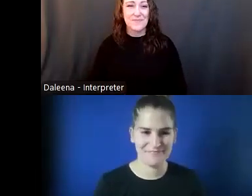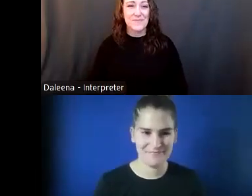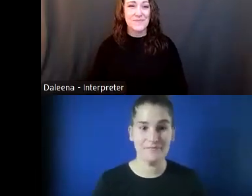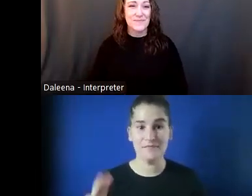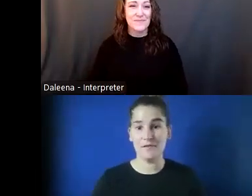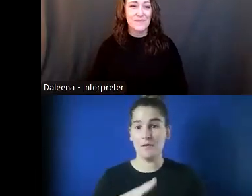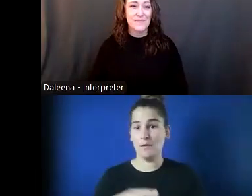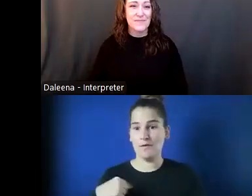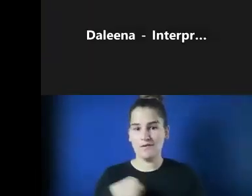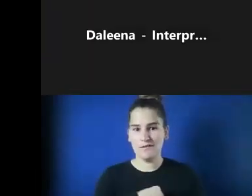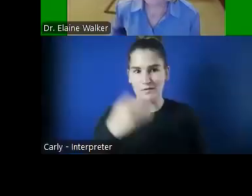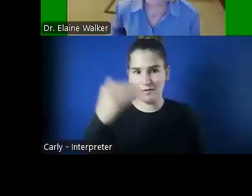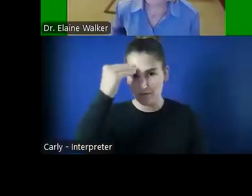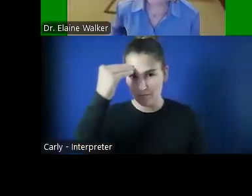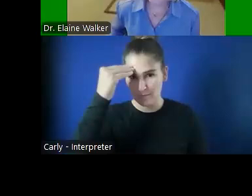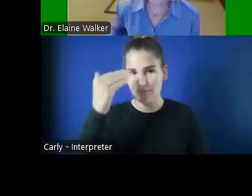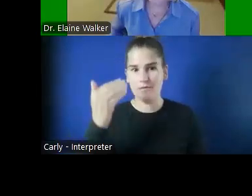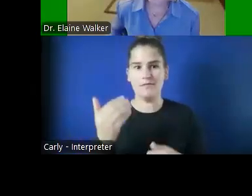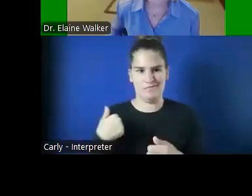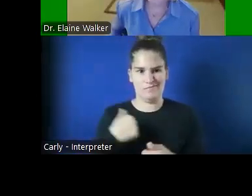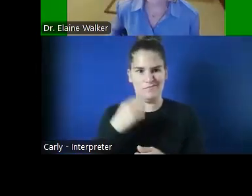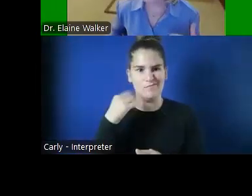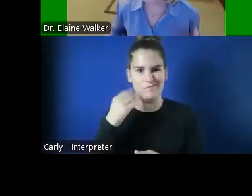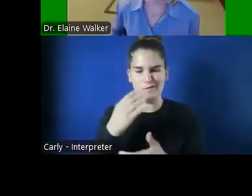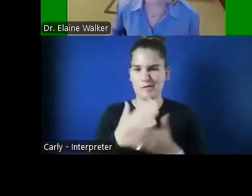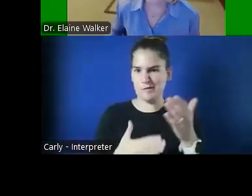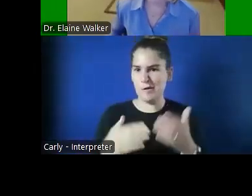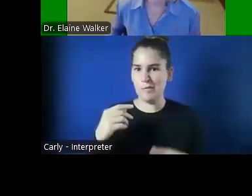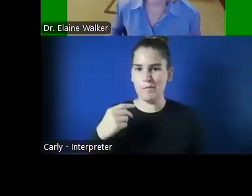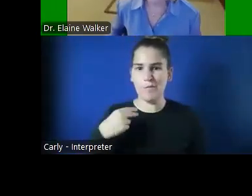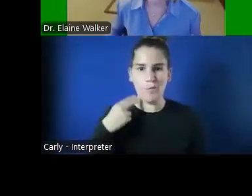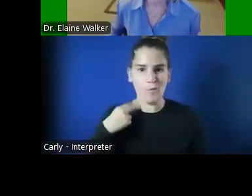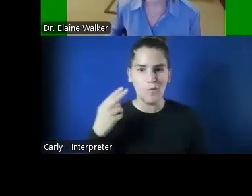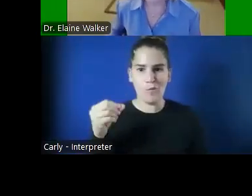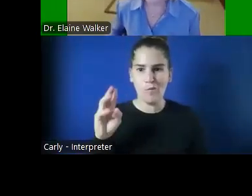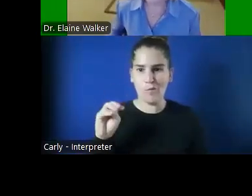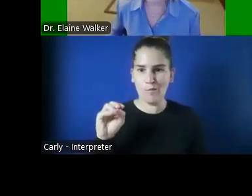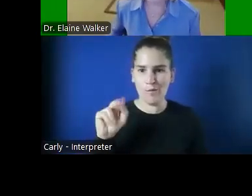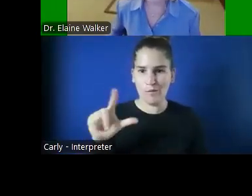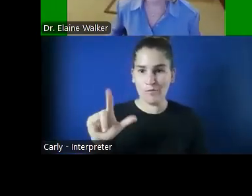there are gonal hormone changes during adolescence but it turns out that there are also changes in